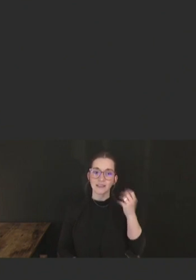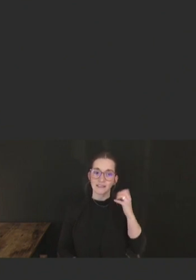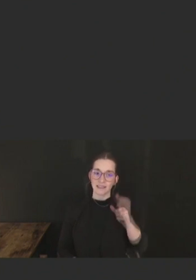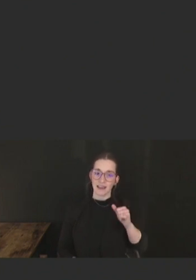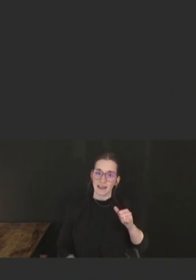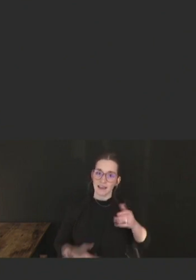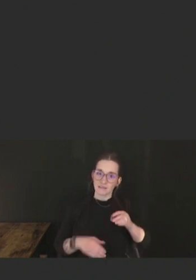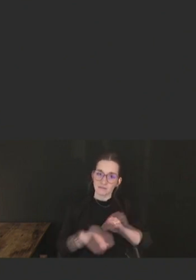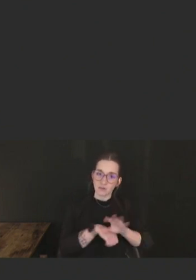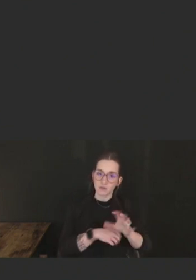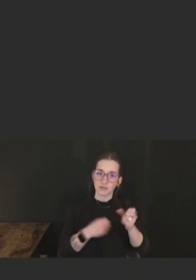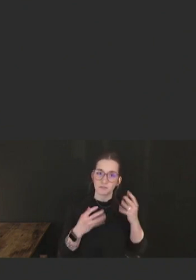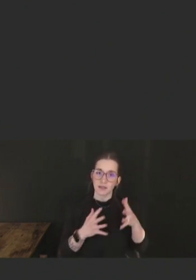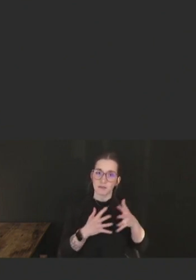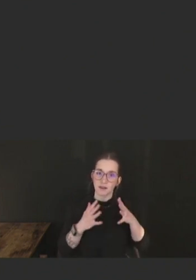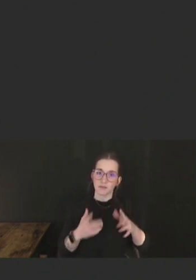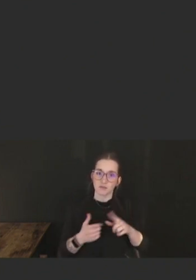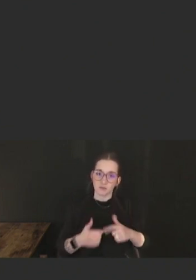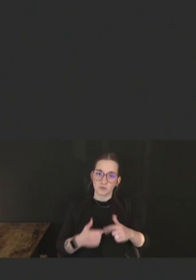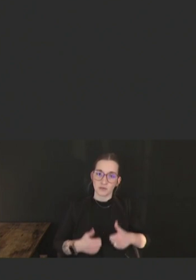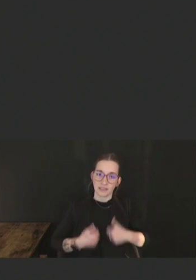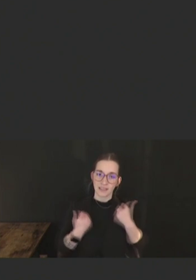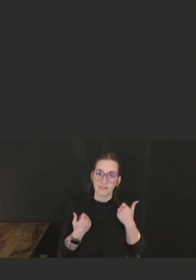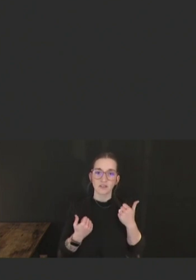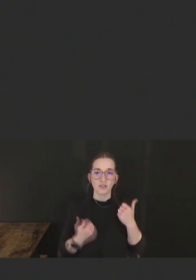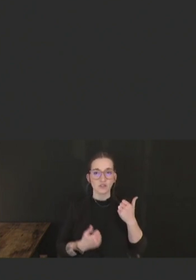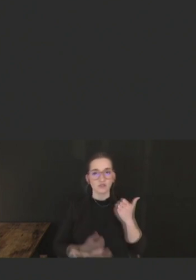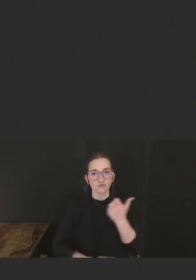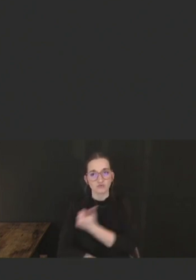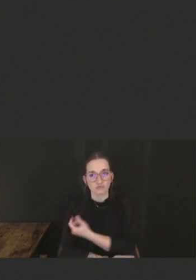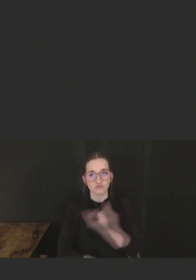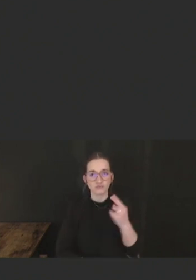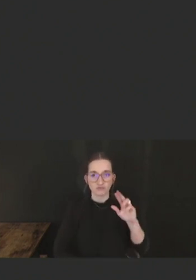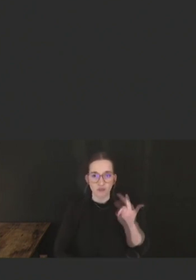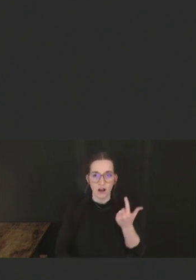Because of our past health campaign experiences, we can help increase vaccine rates too.